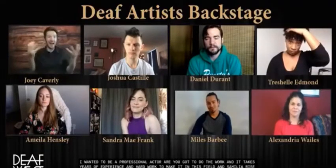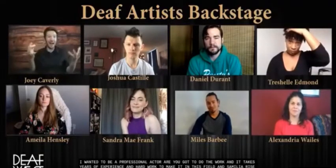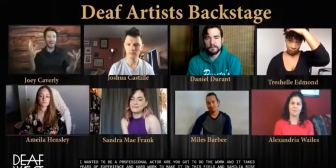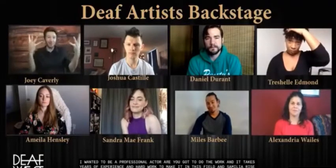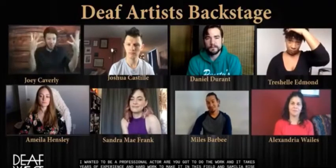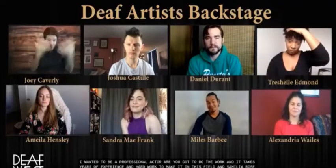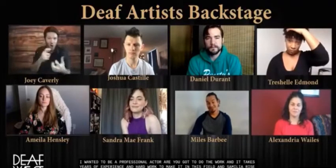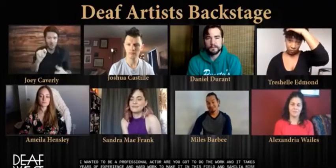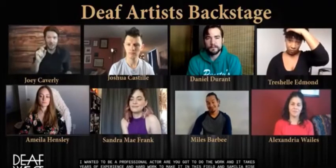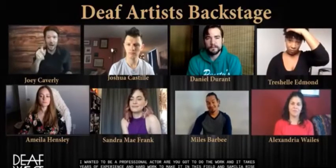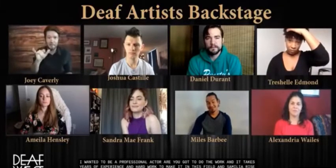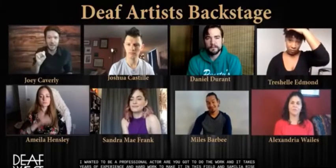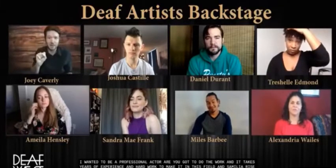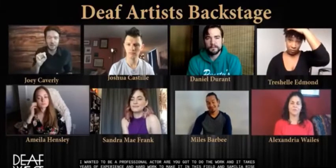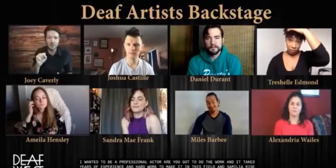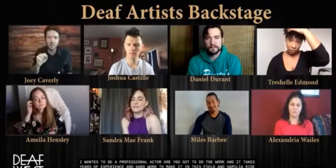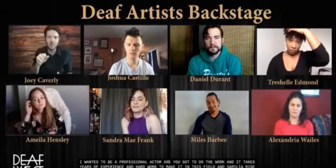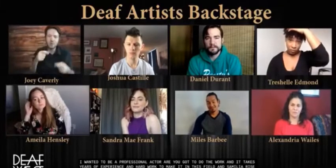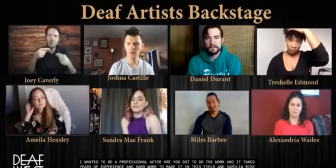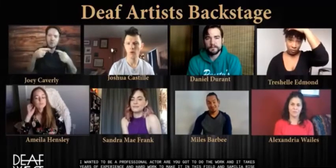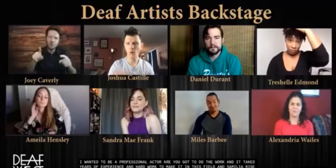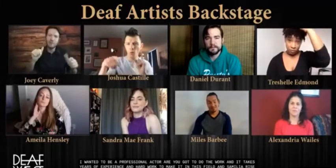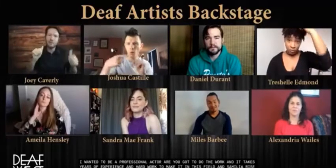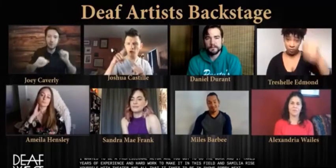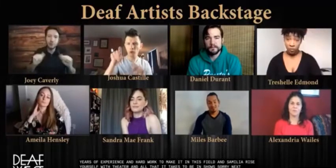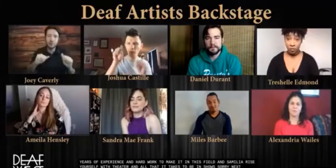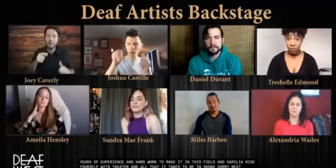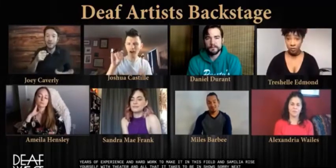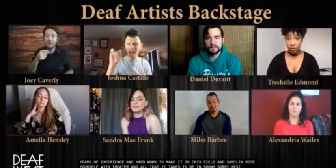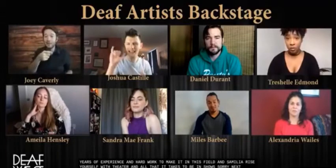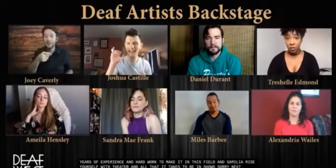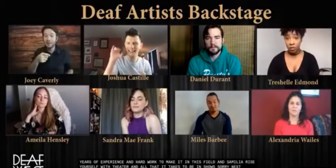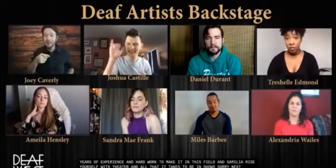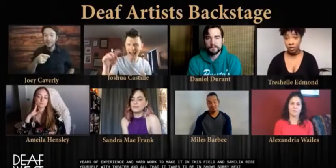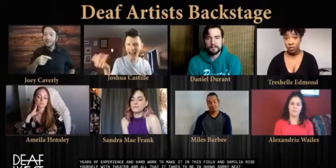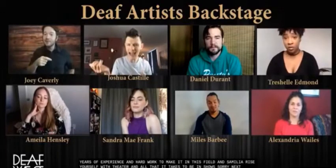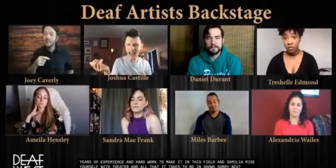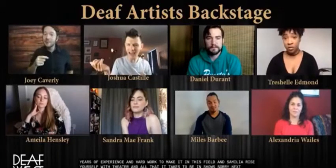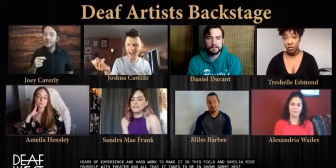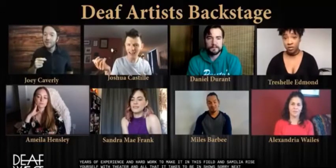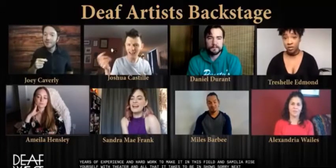all of these things. It's a lot to put into one show during the performance.